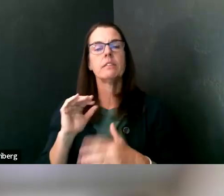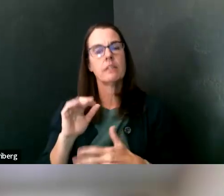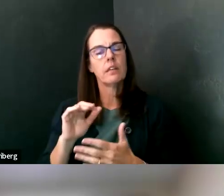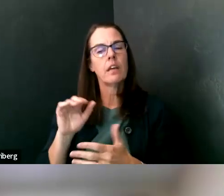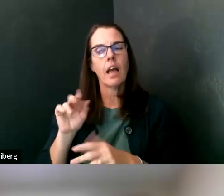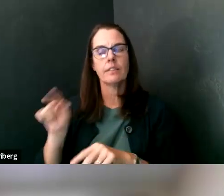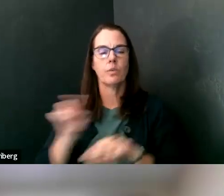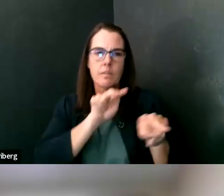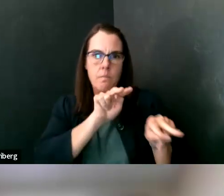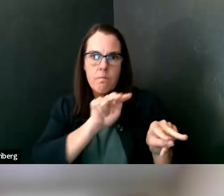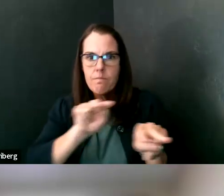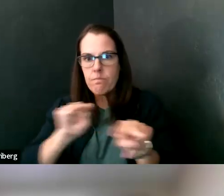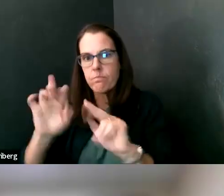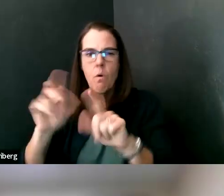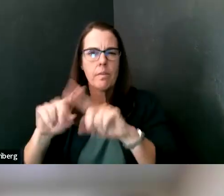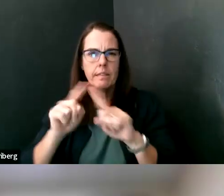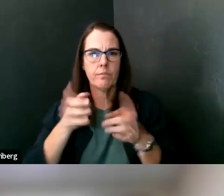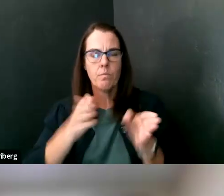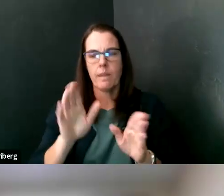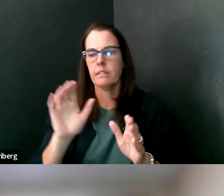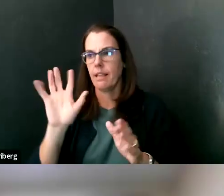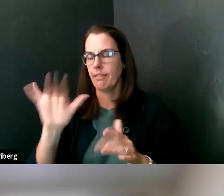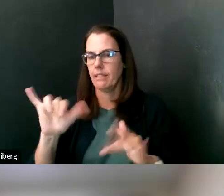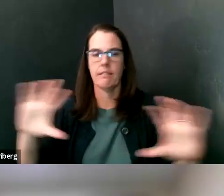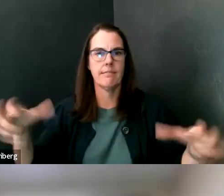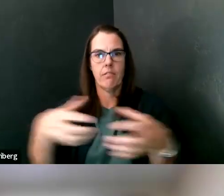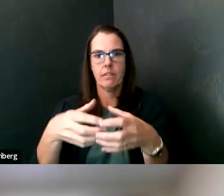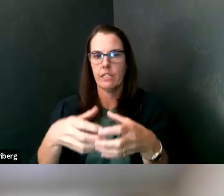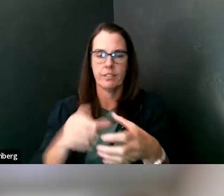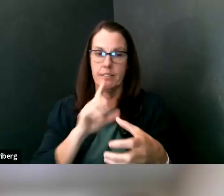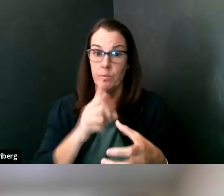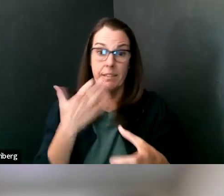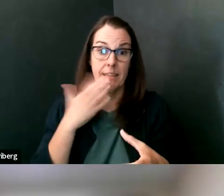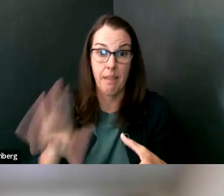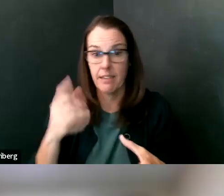all of the ways in which this consolidation is playing out poorly in Oregon for organizations